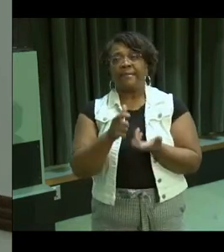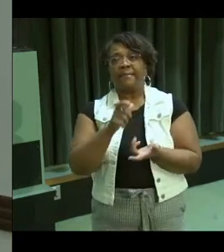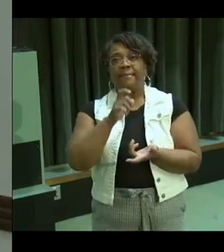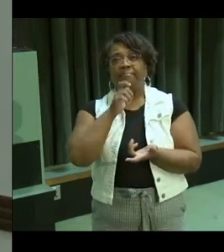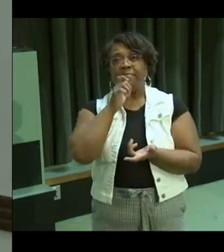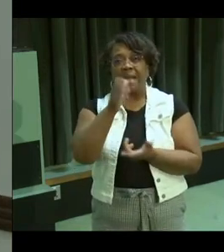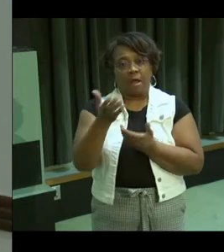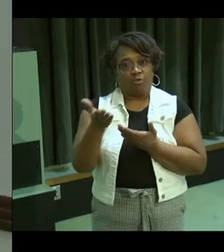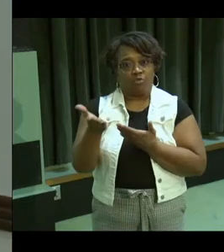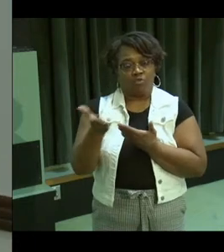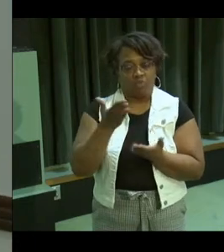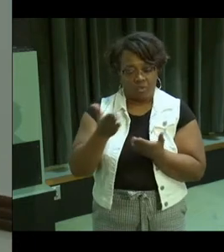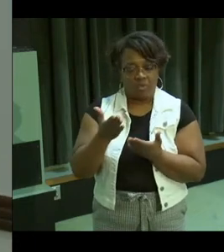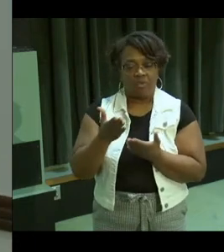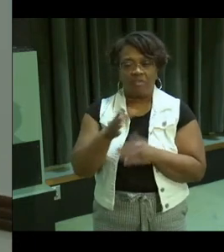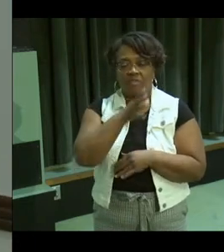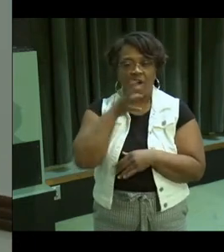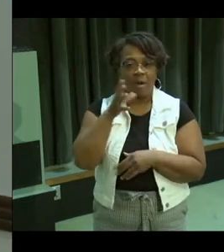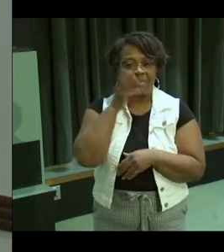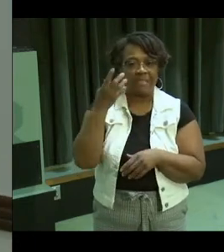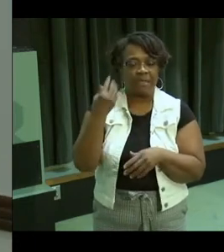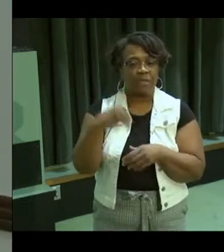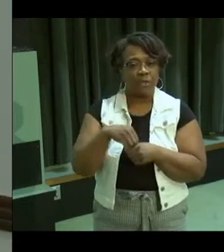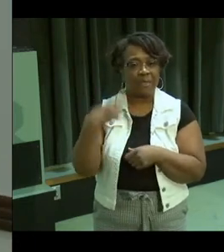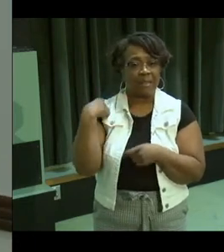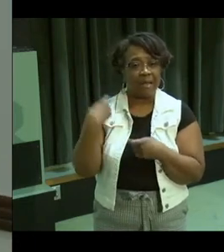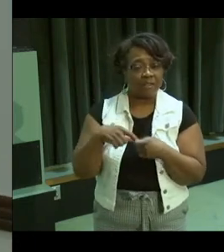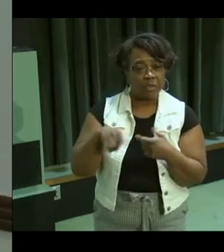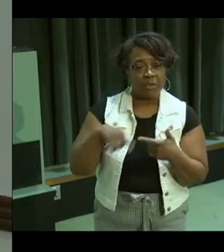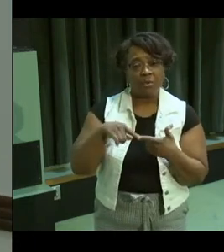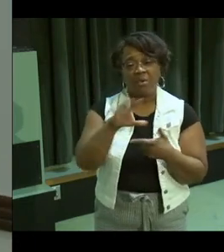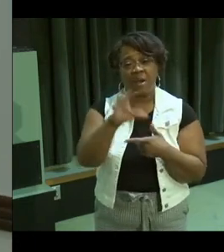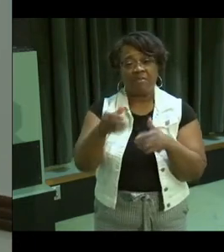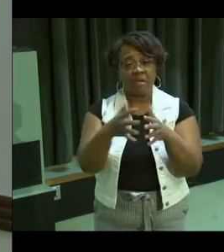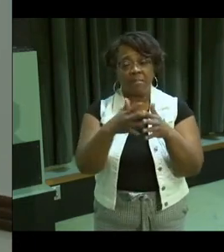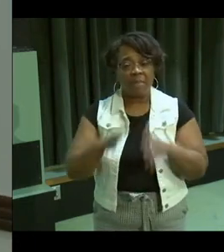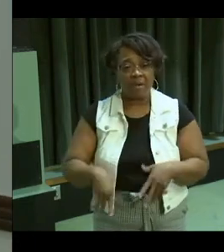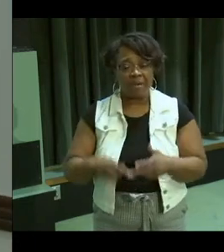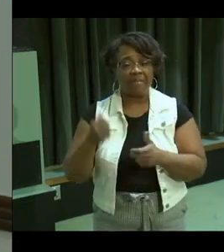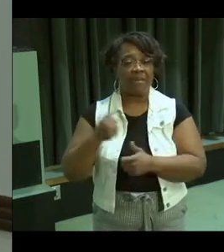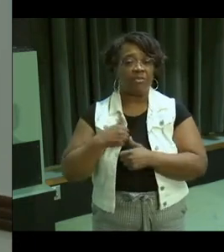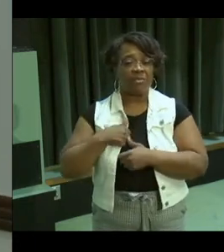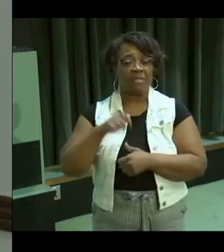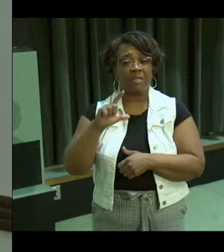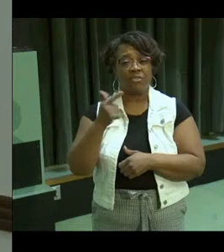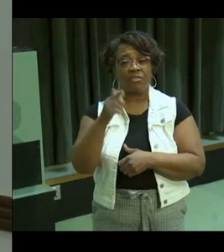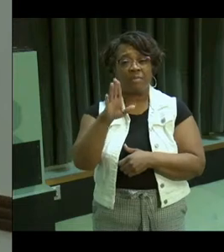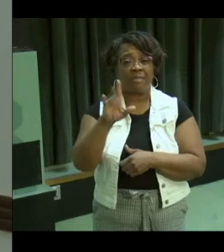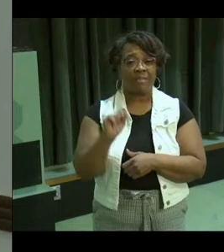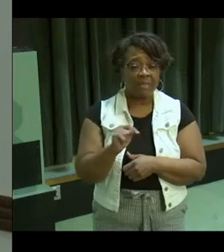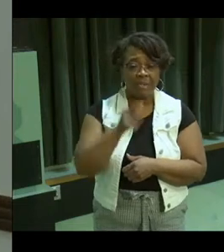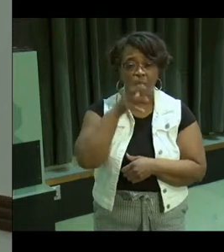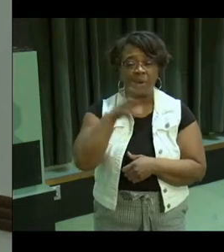farmers, including Hmong Latino,